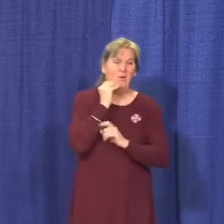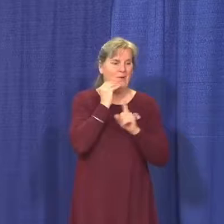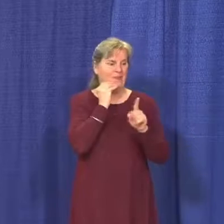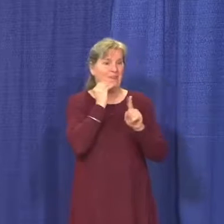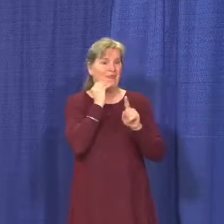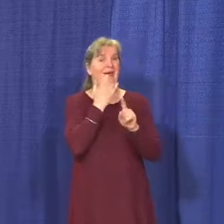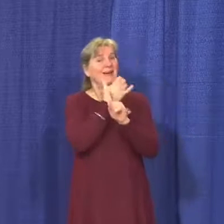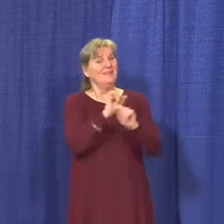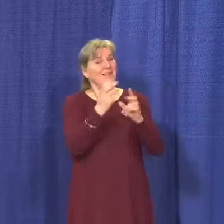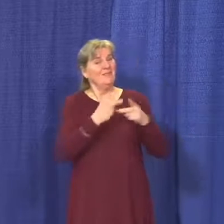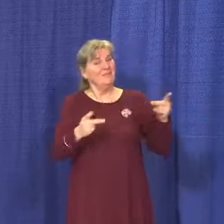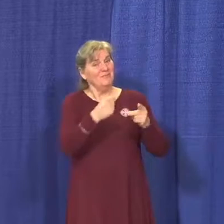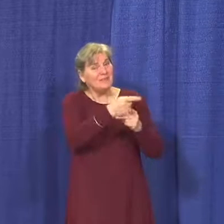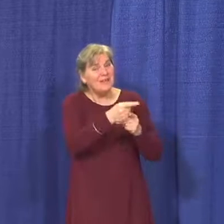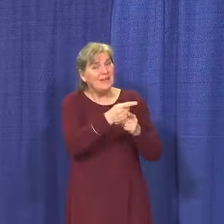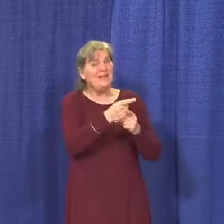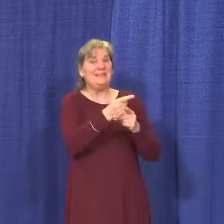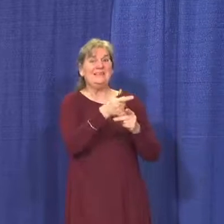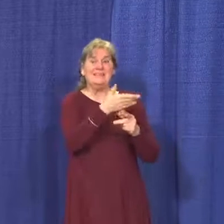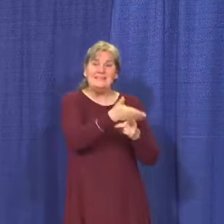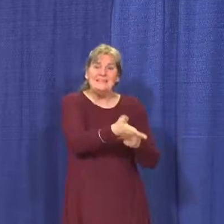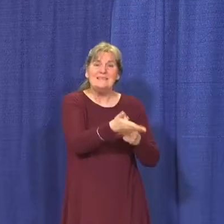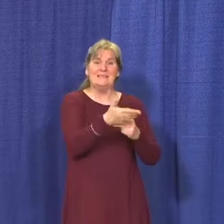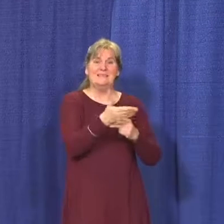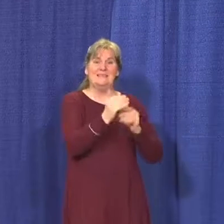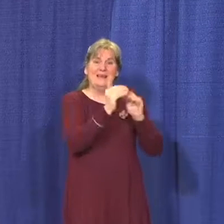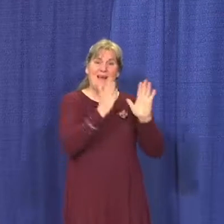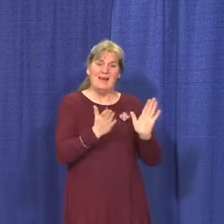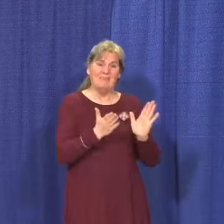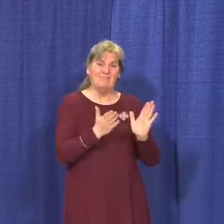a place of refuge and a place of safety.